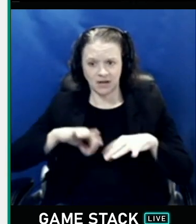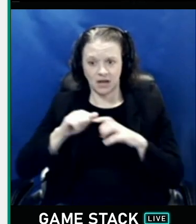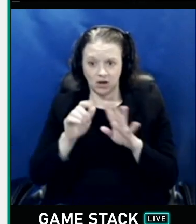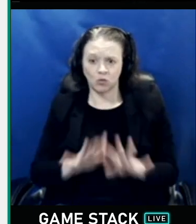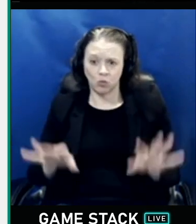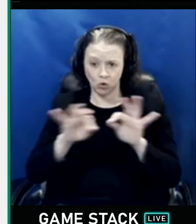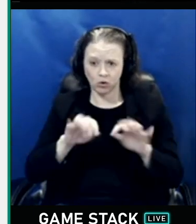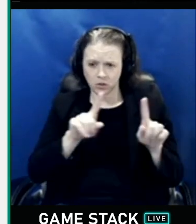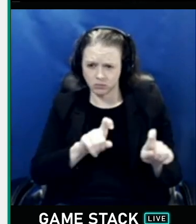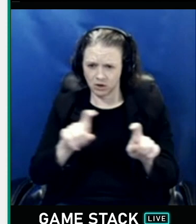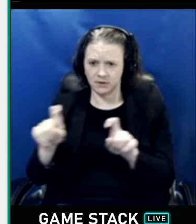worth experimentation.